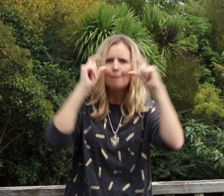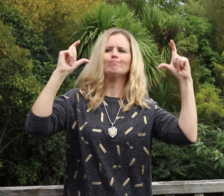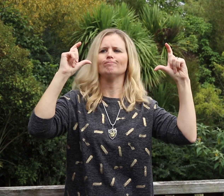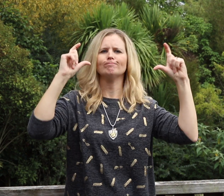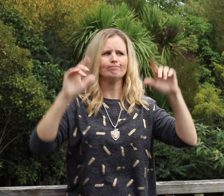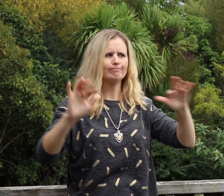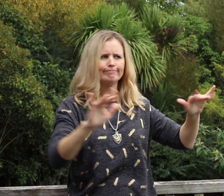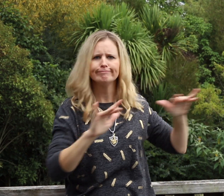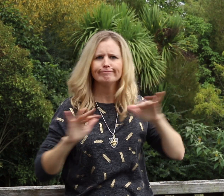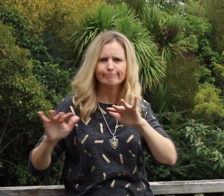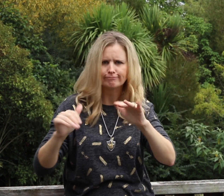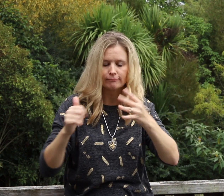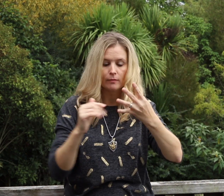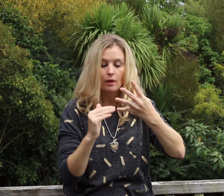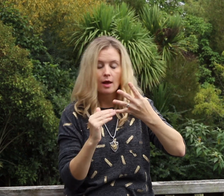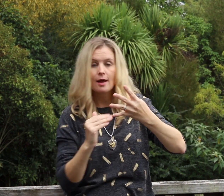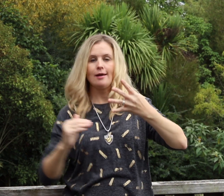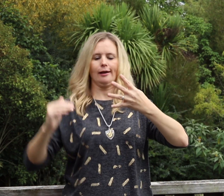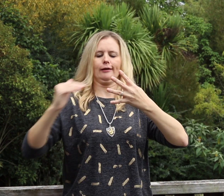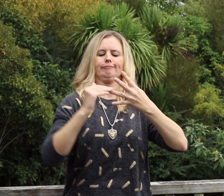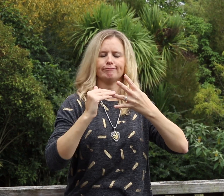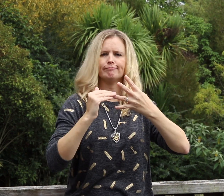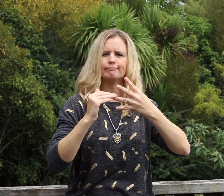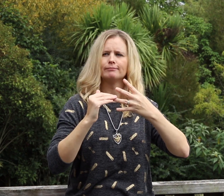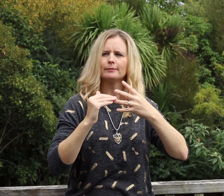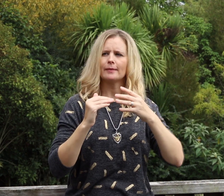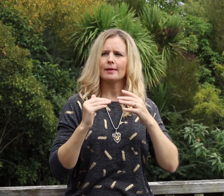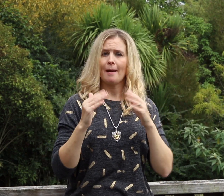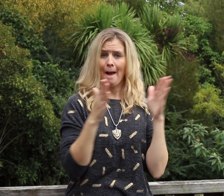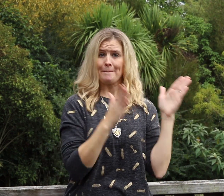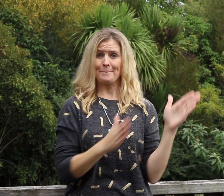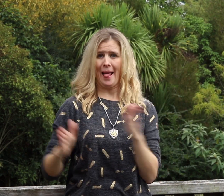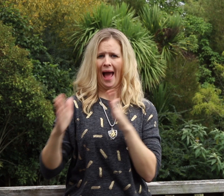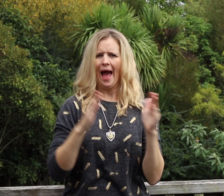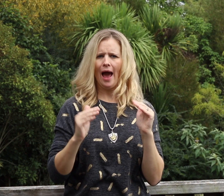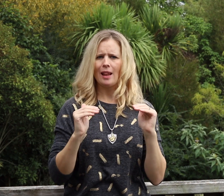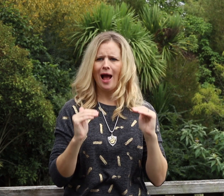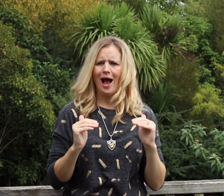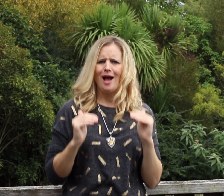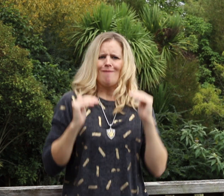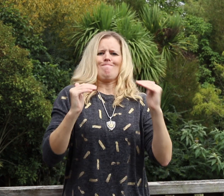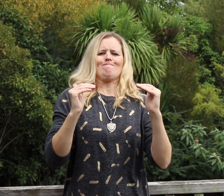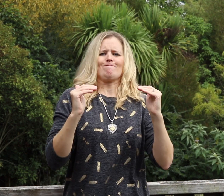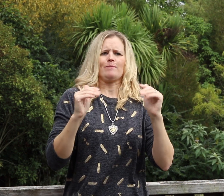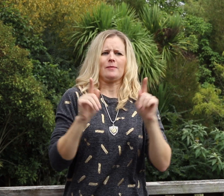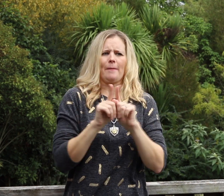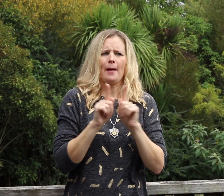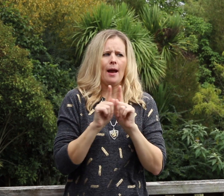was going on. The second level was to apply stricter rules